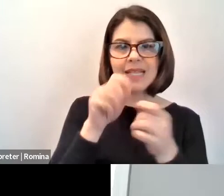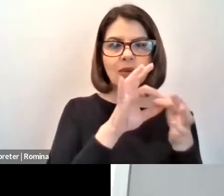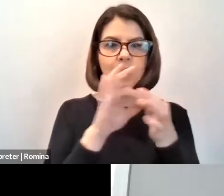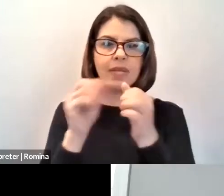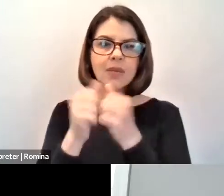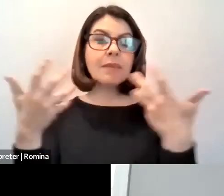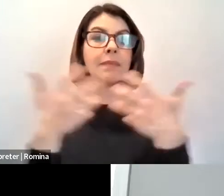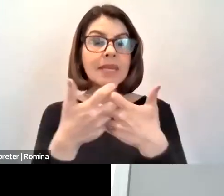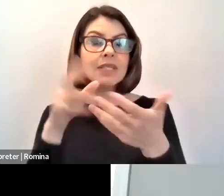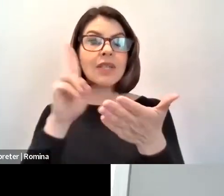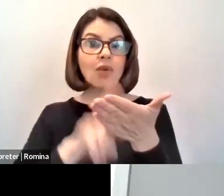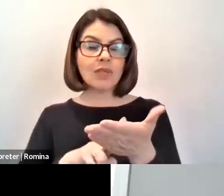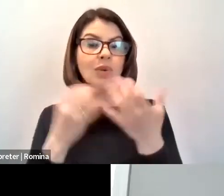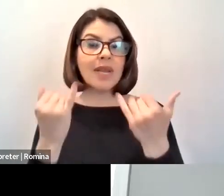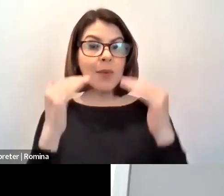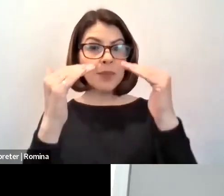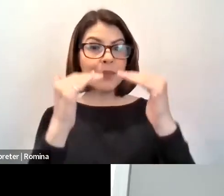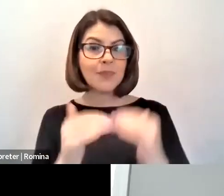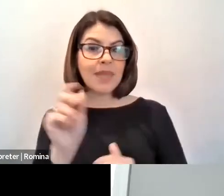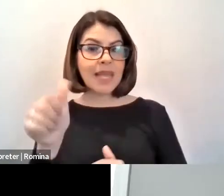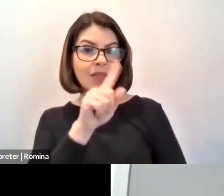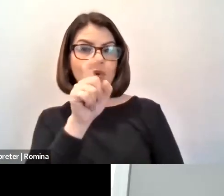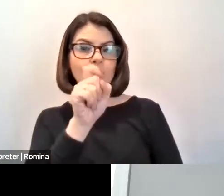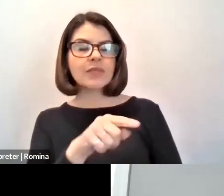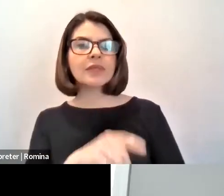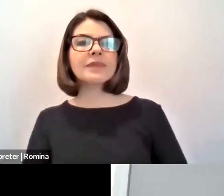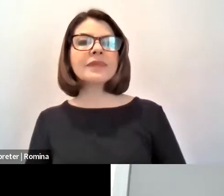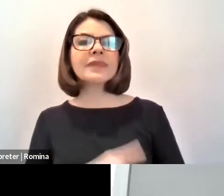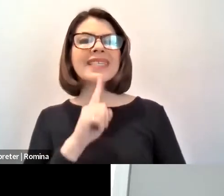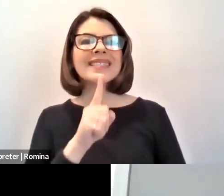This question, is use covered under the base